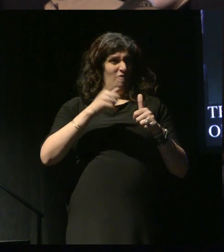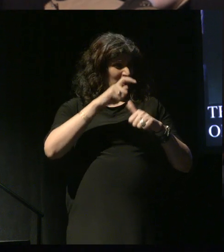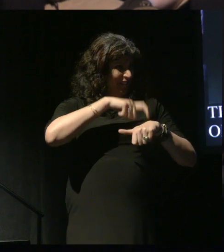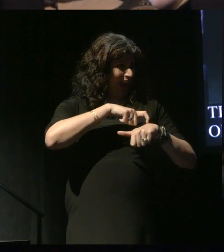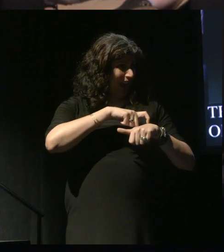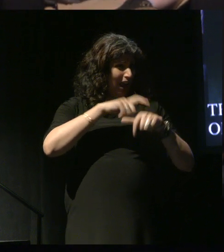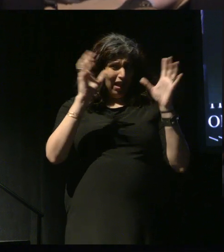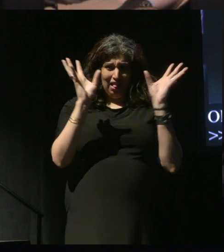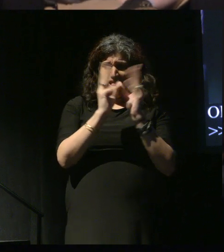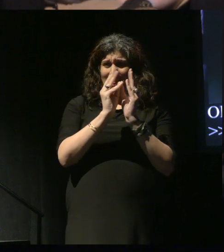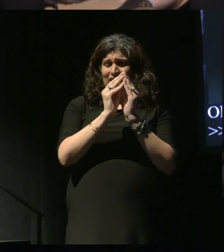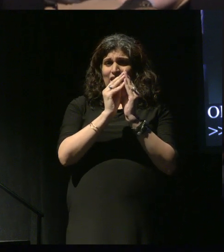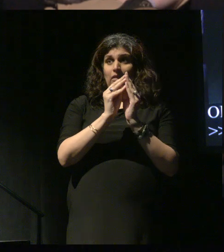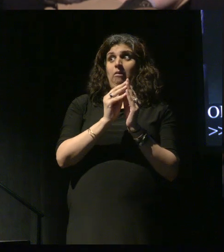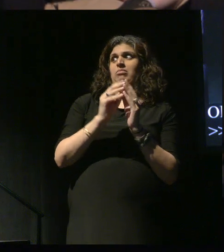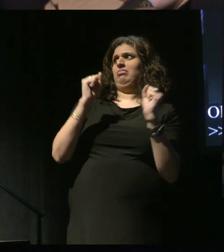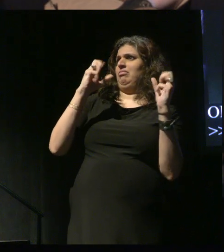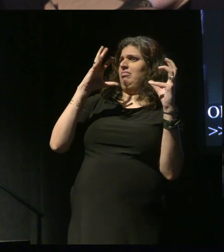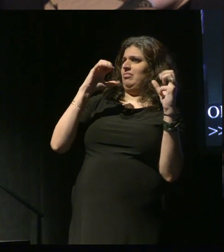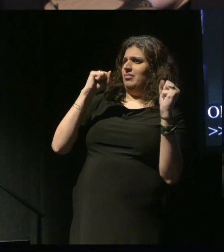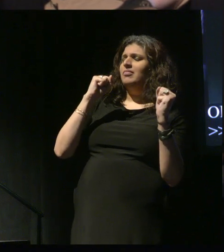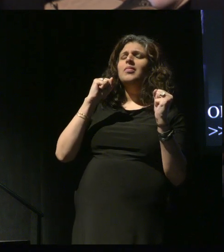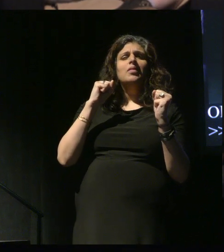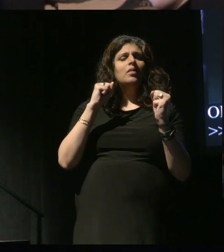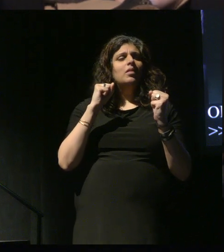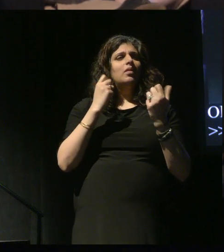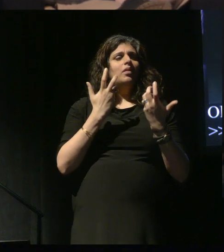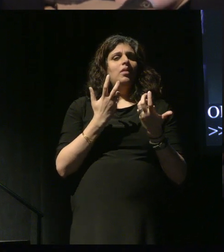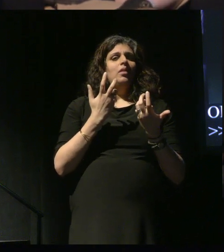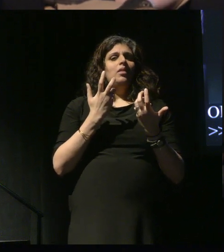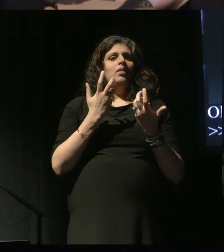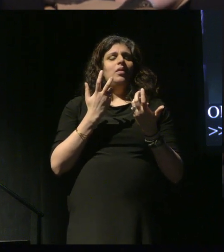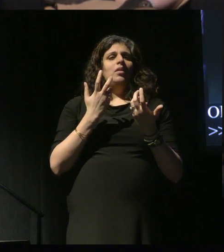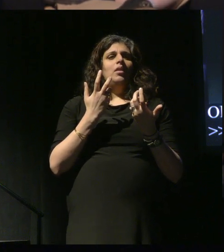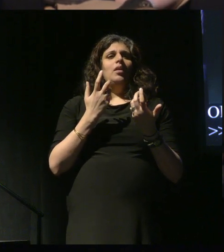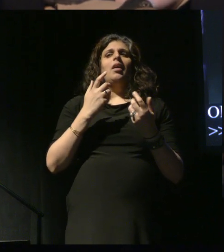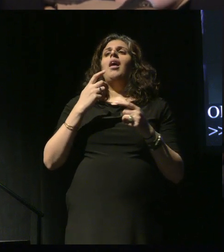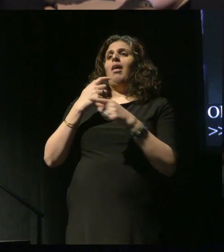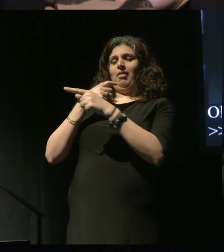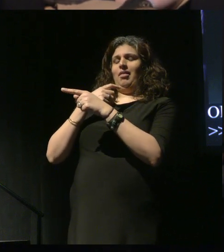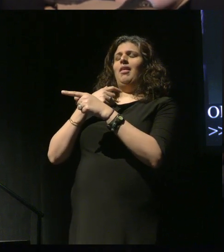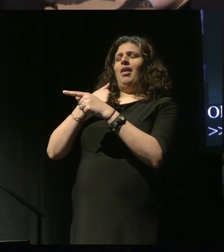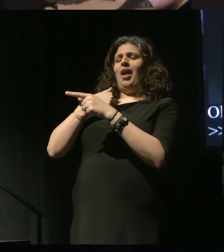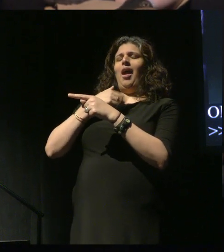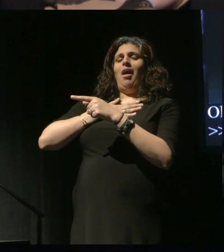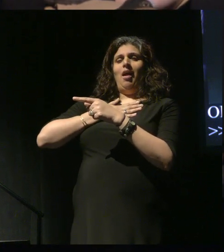Yes. - Yes. The yes, because I confess, I can be deeply skeptical